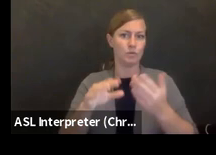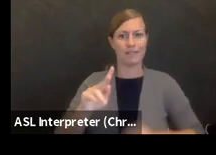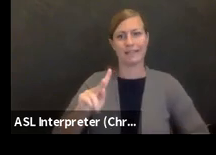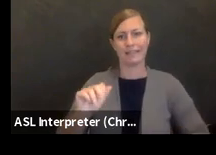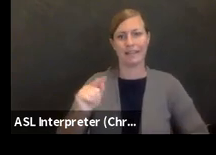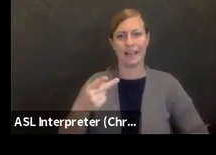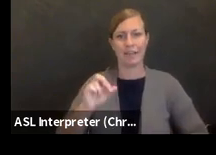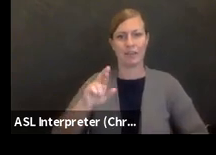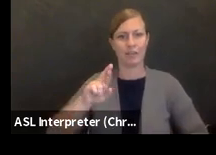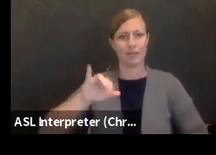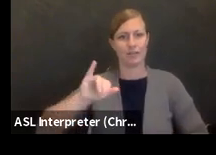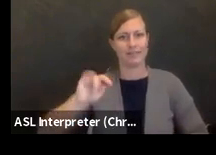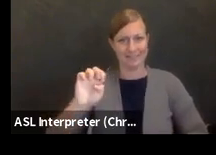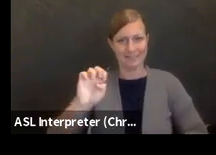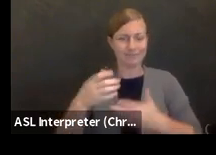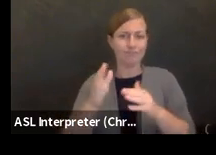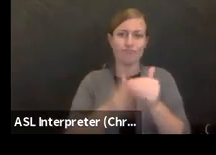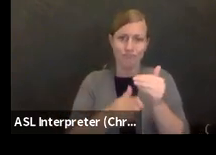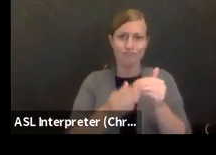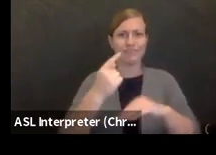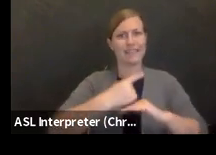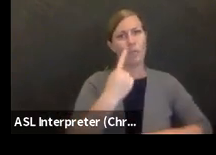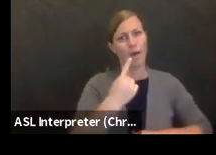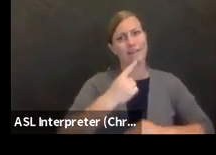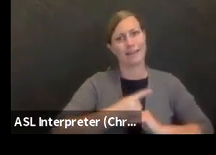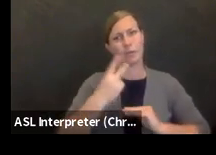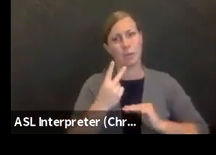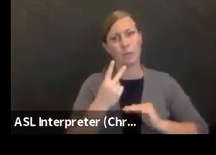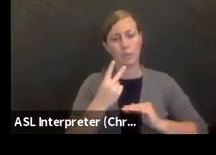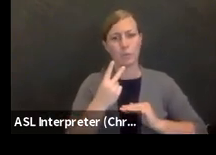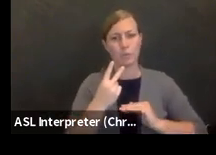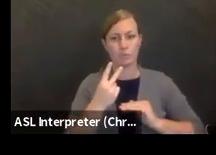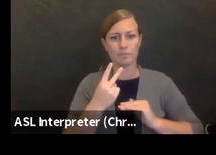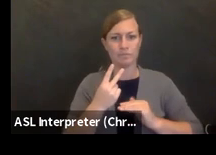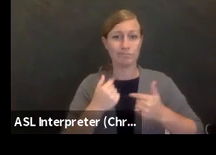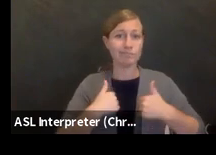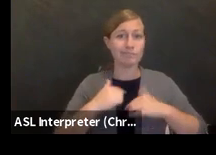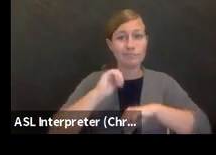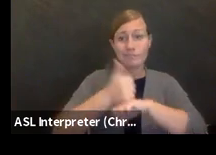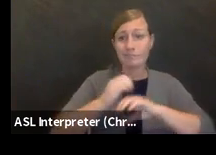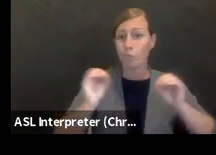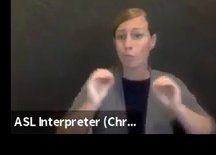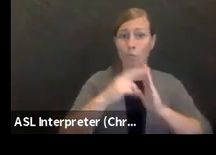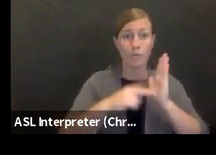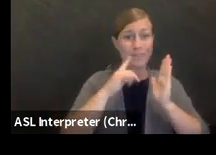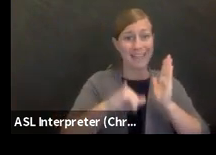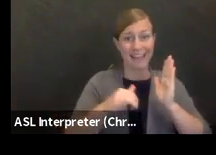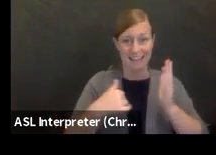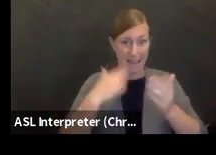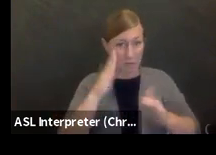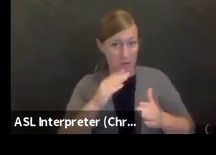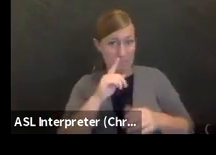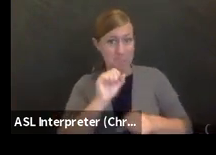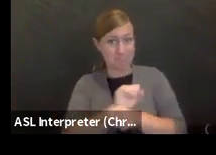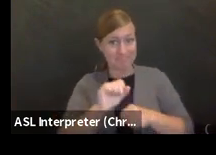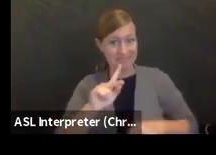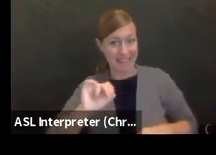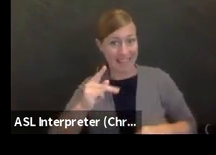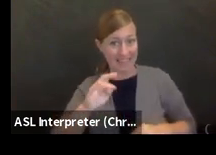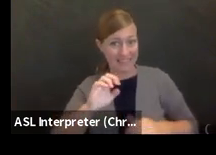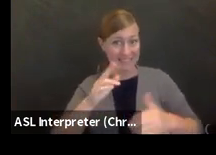ESD 112-- Kristina Wambold: She's completed day one, and she's completed date to I didn't set up any parameters for that. And I'm not even sure she logged in. So I'm going to have to look at that a little differently.